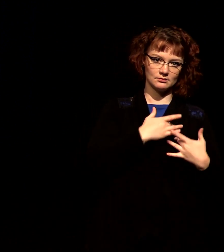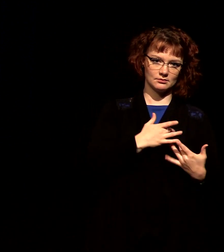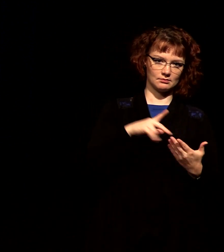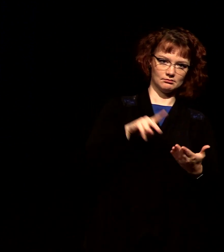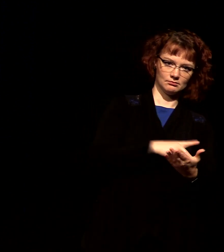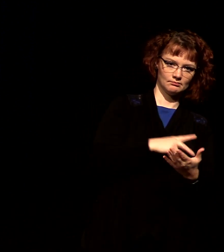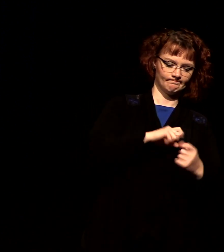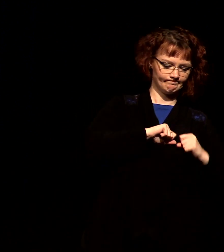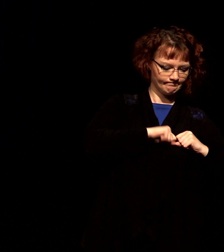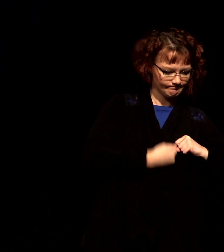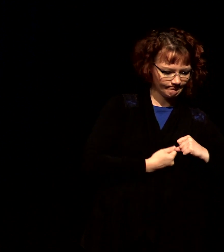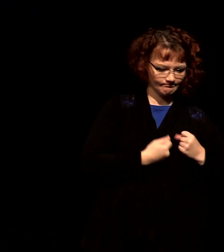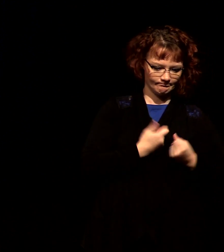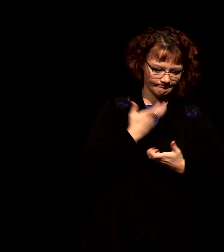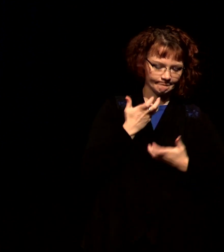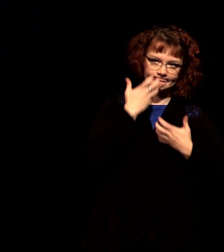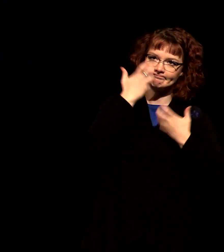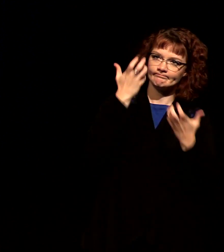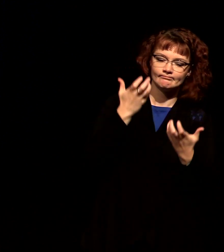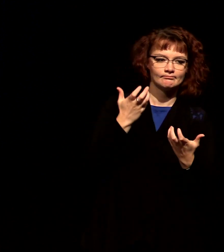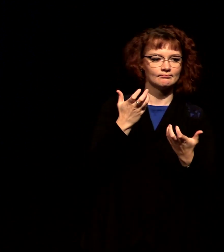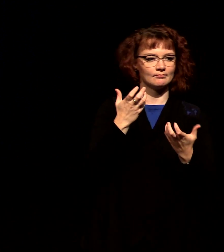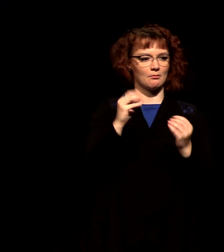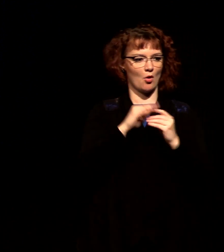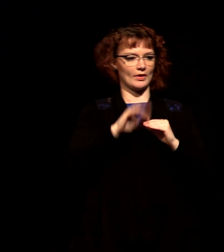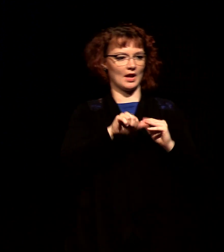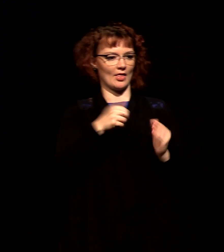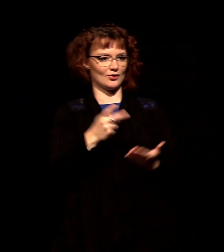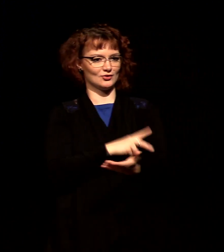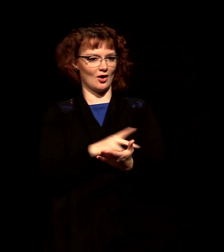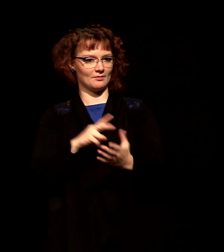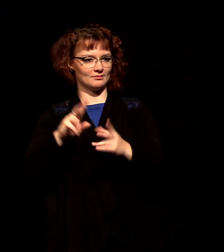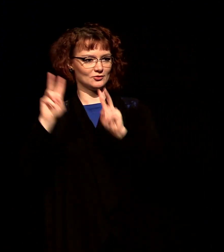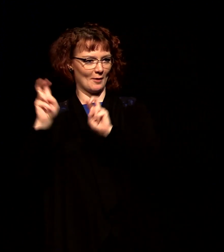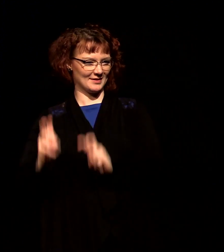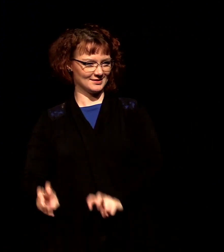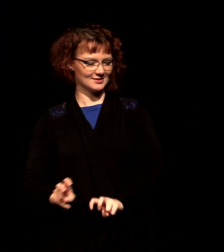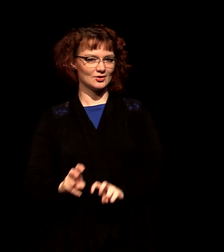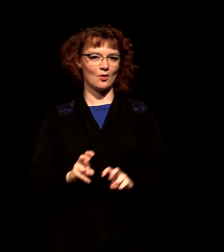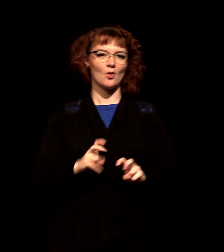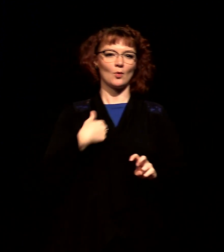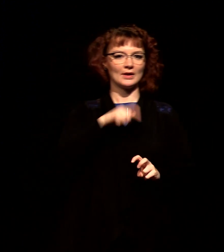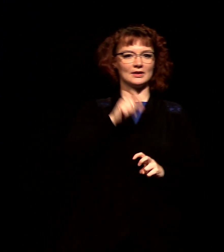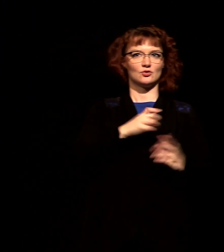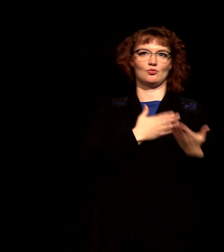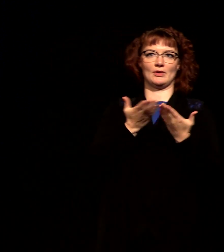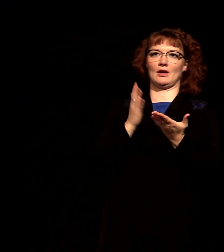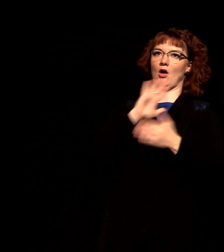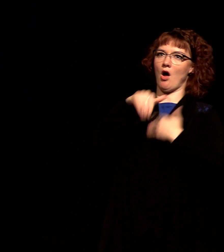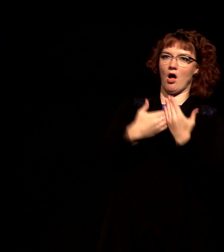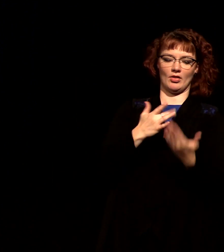other genre of Psalms. And she talked to us about the importance of bringing our unedited just feelings before